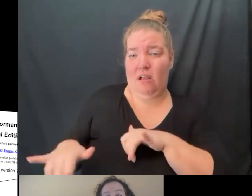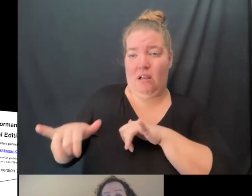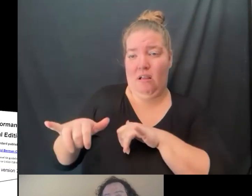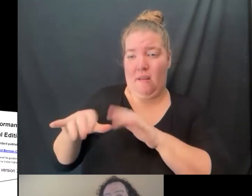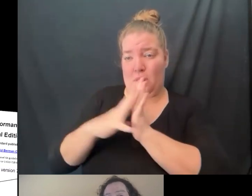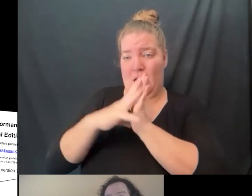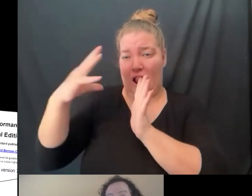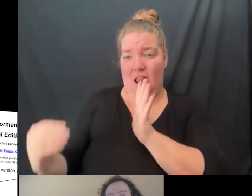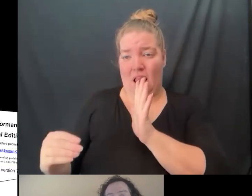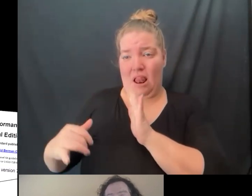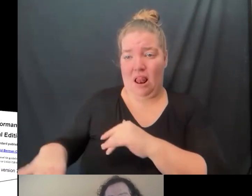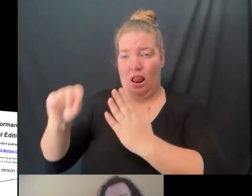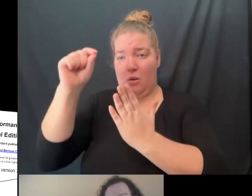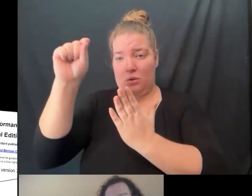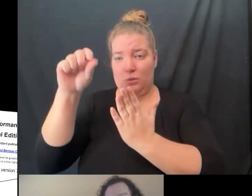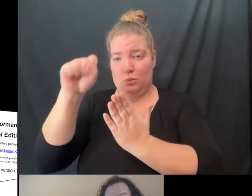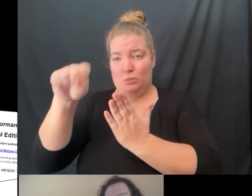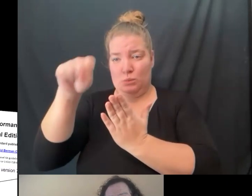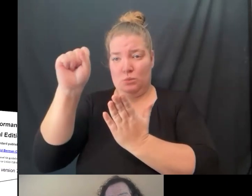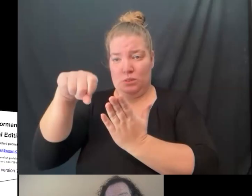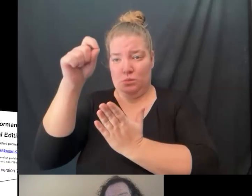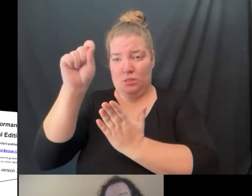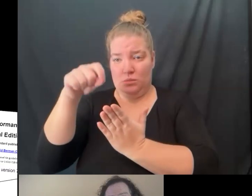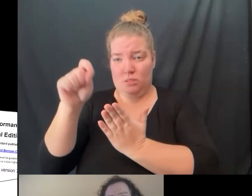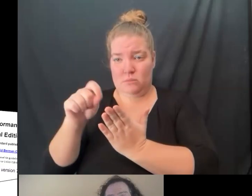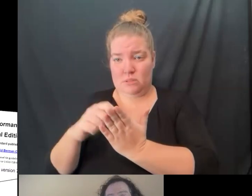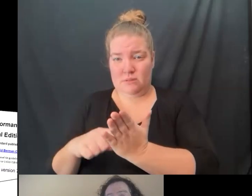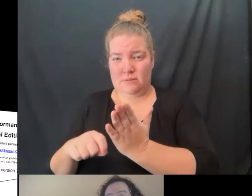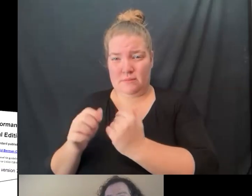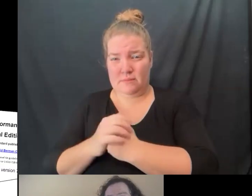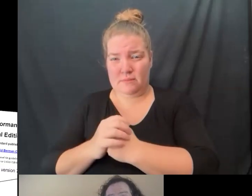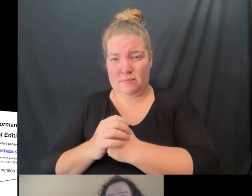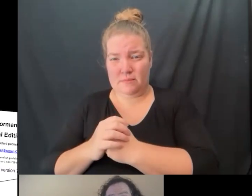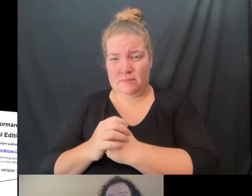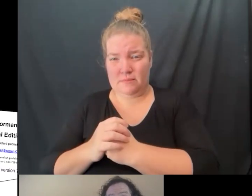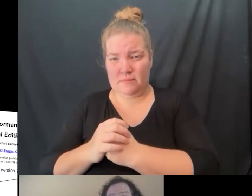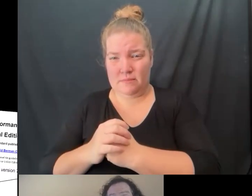the official standard template. It's a template for producing something